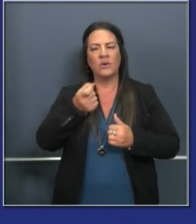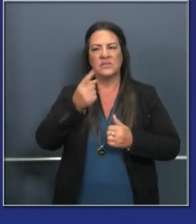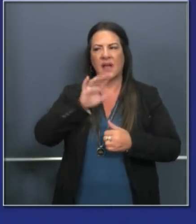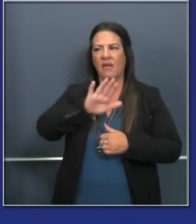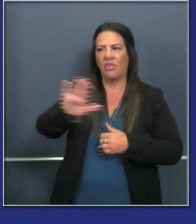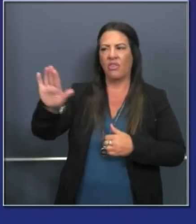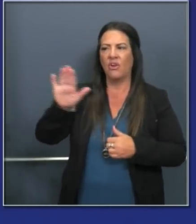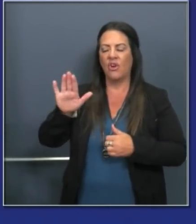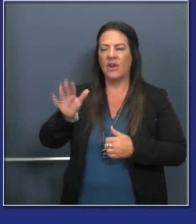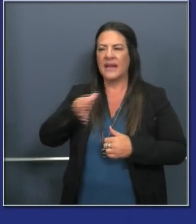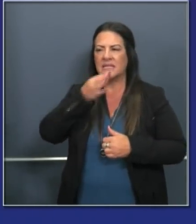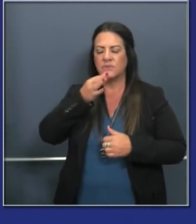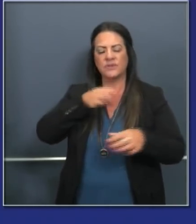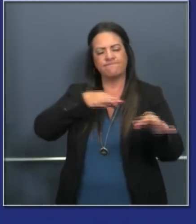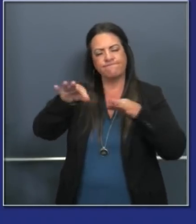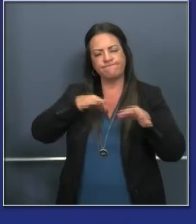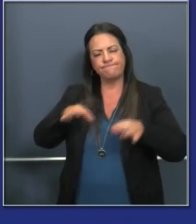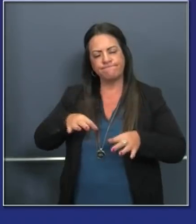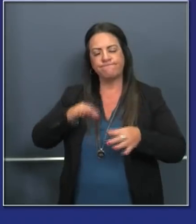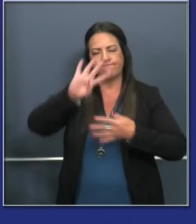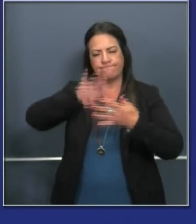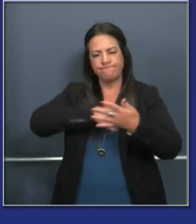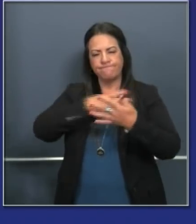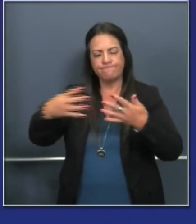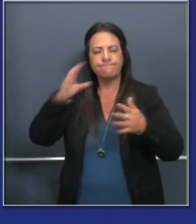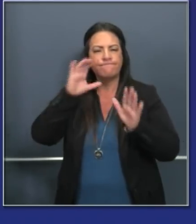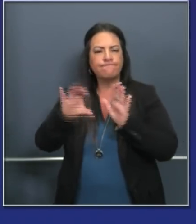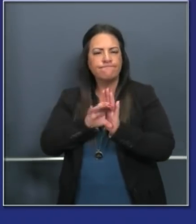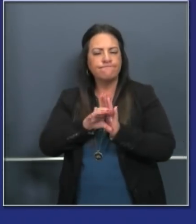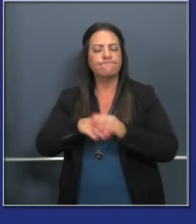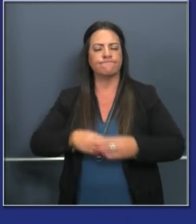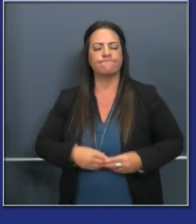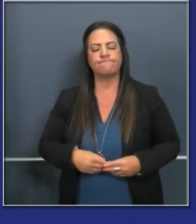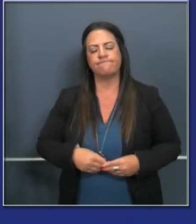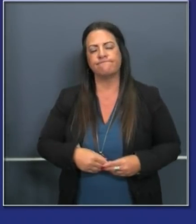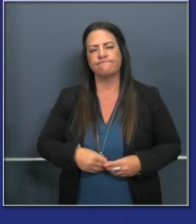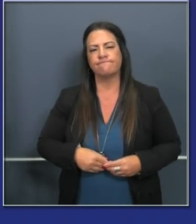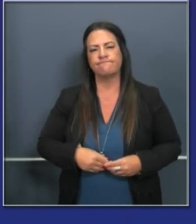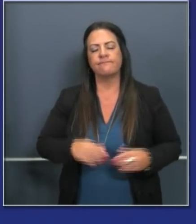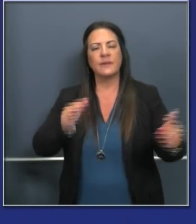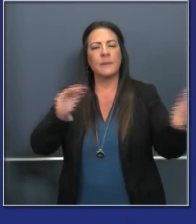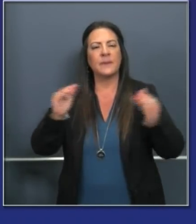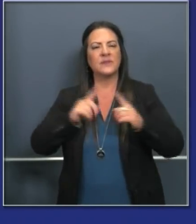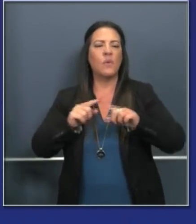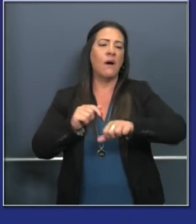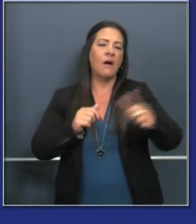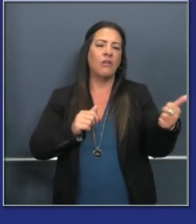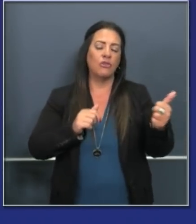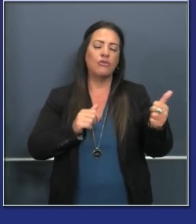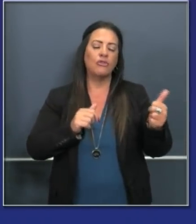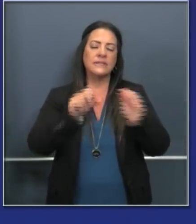MOMENT WHERE MORE PEOPLE CAN PARTICIPATE IN THE AND AVAIL THEMSELVES OF THEIR EXPERTISE